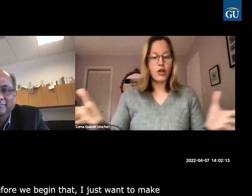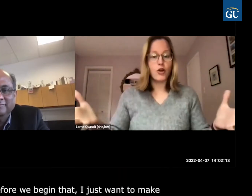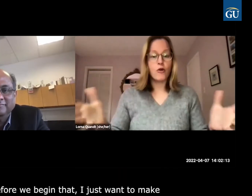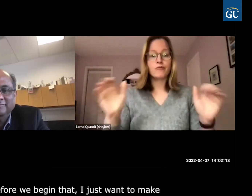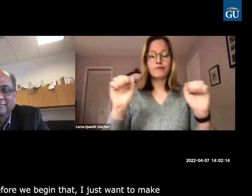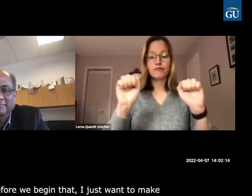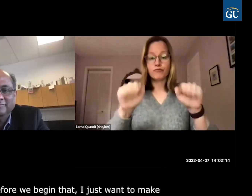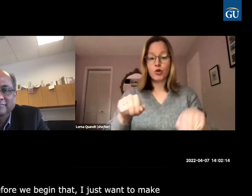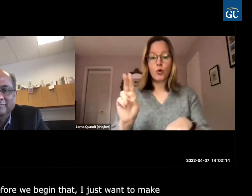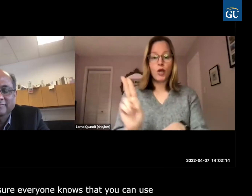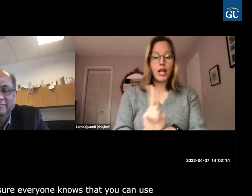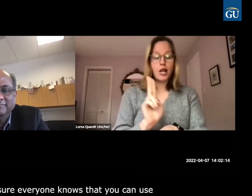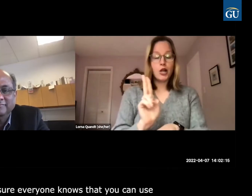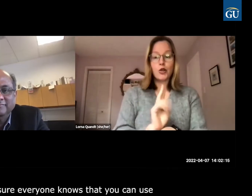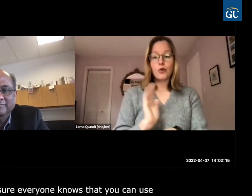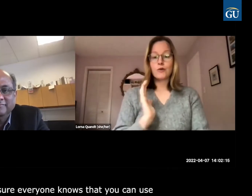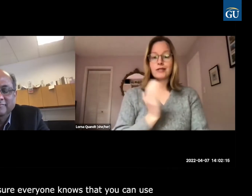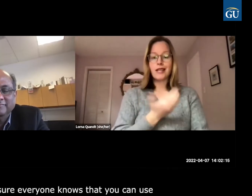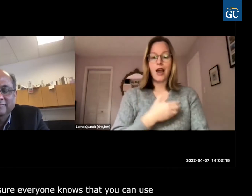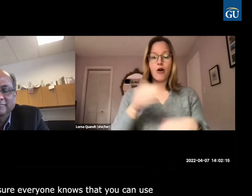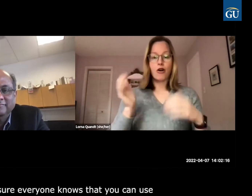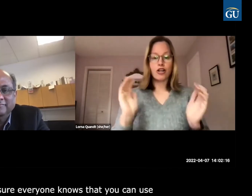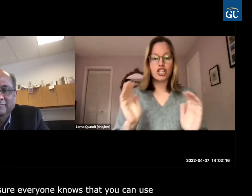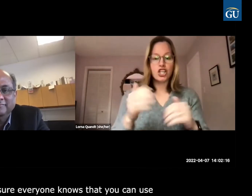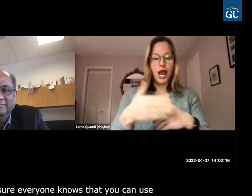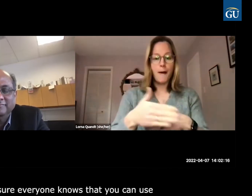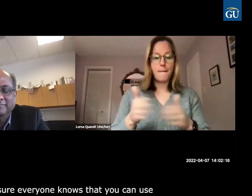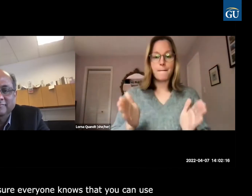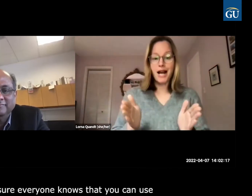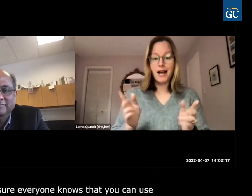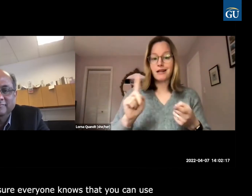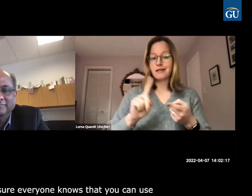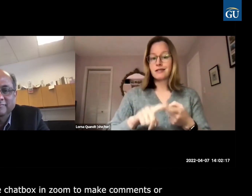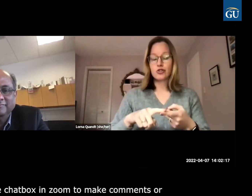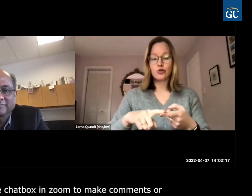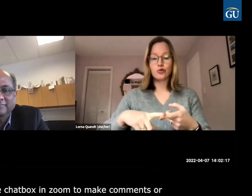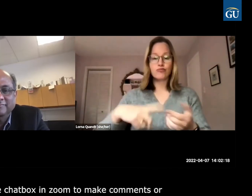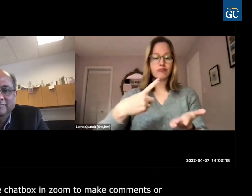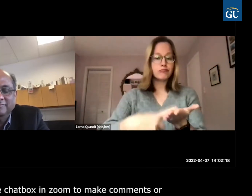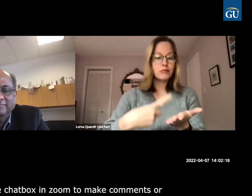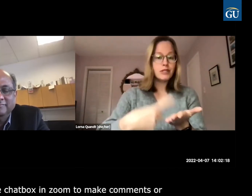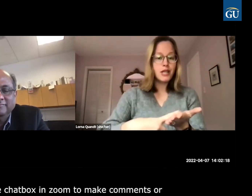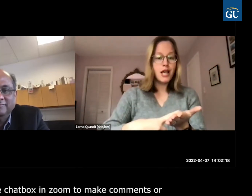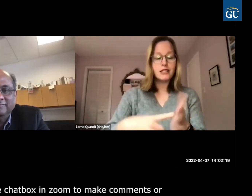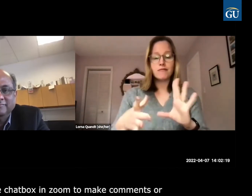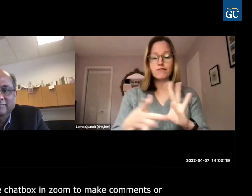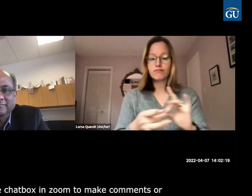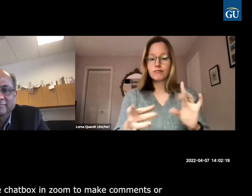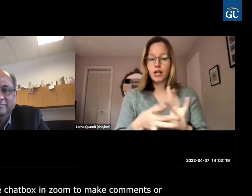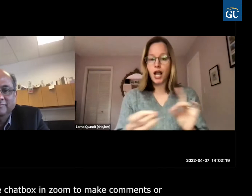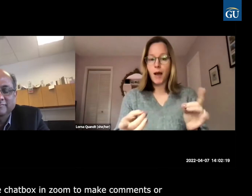i just want to make sure everyone knows